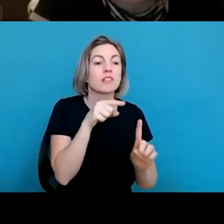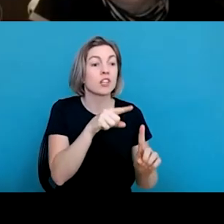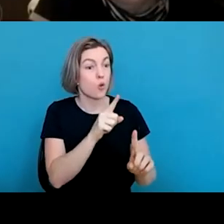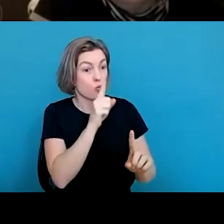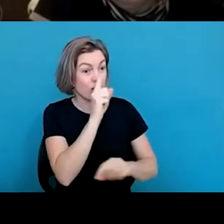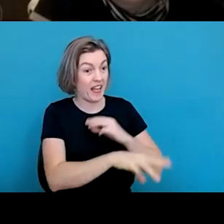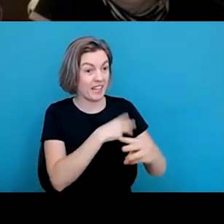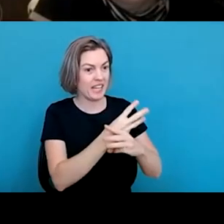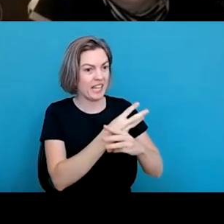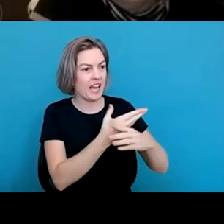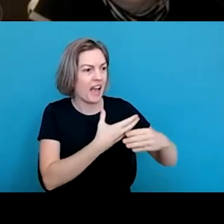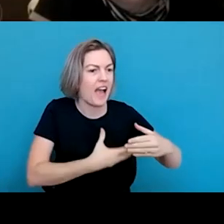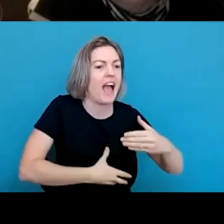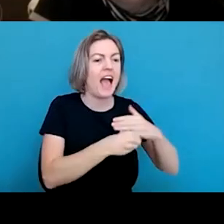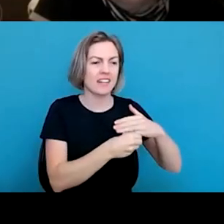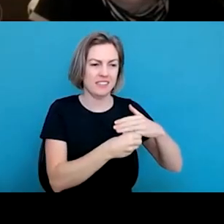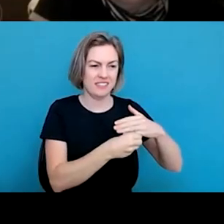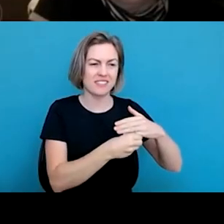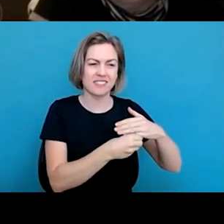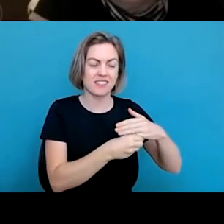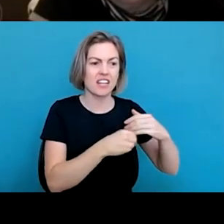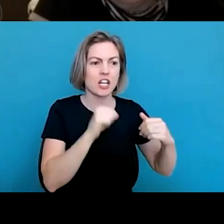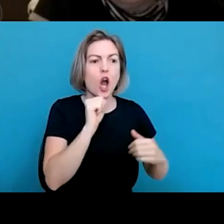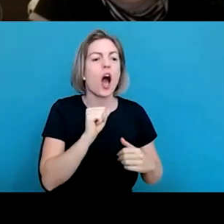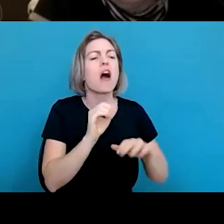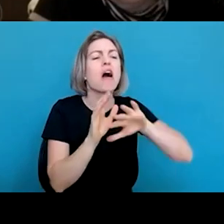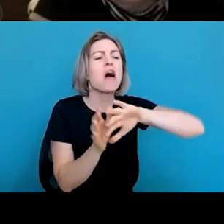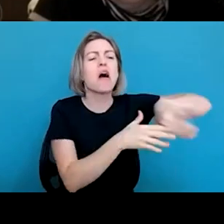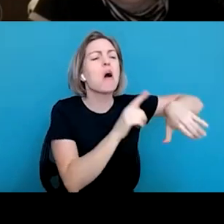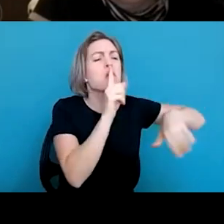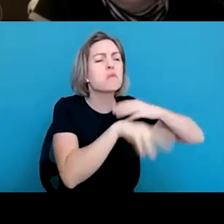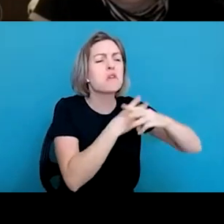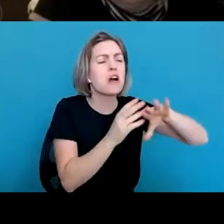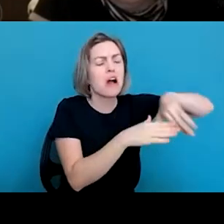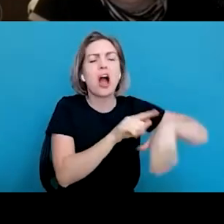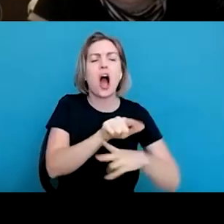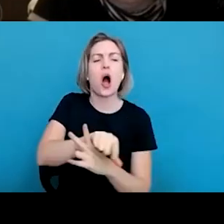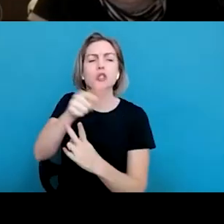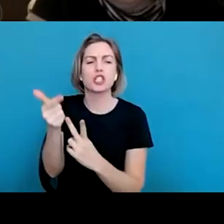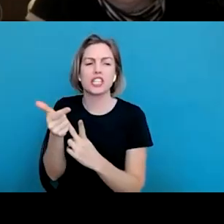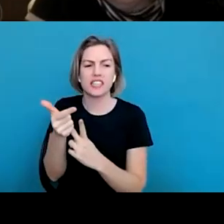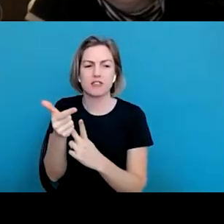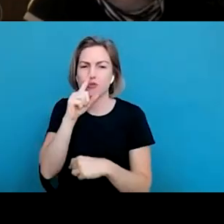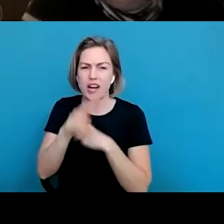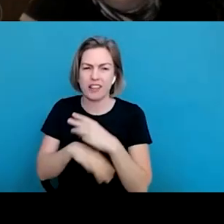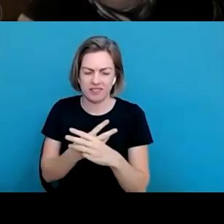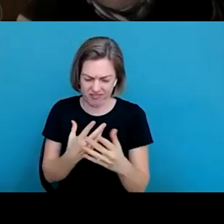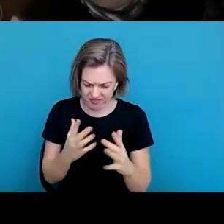not an alternate reality that you are stepping into is just such an important one. It is not an excuse for not making things accessible.